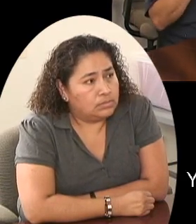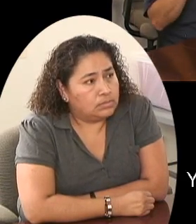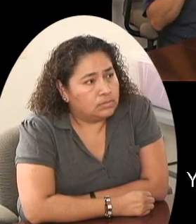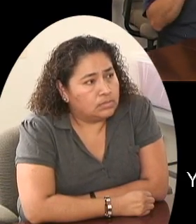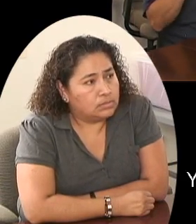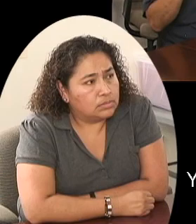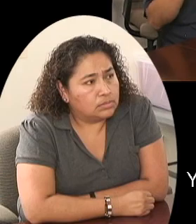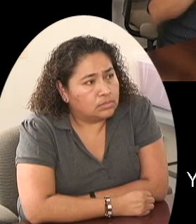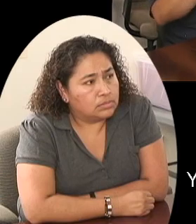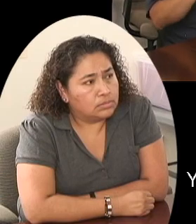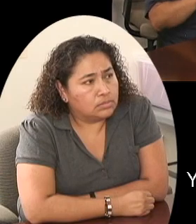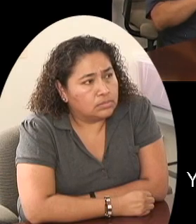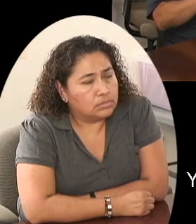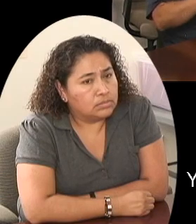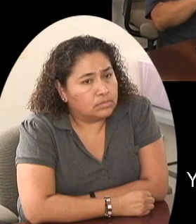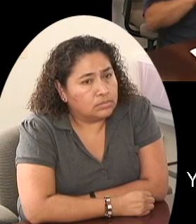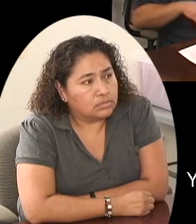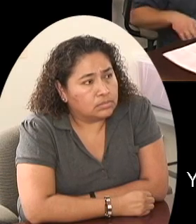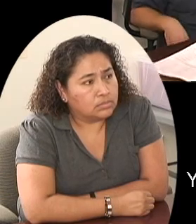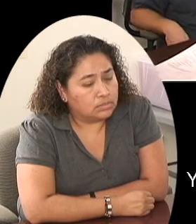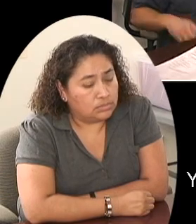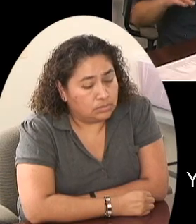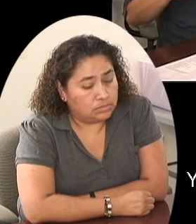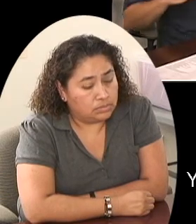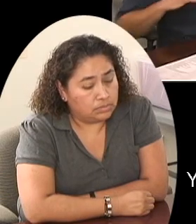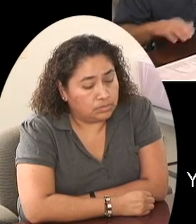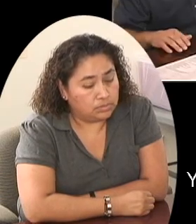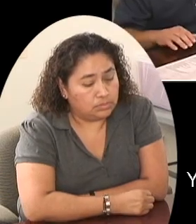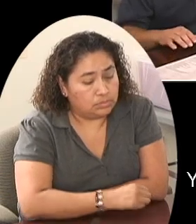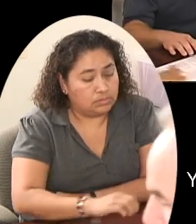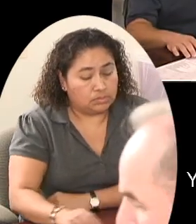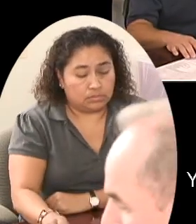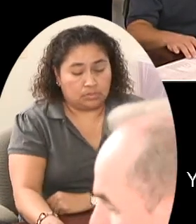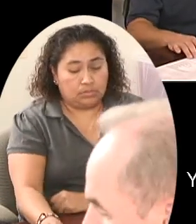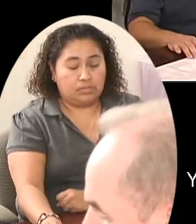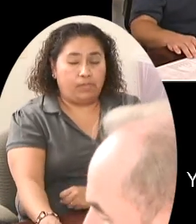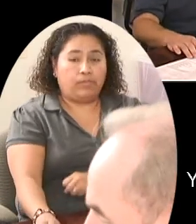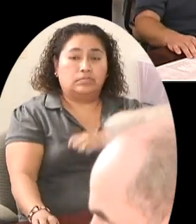Yes, yes.